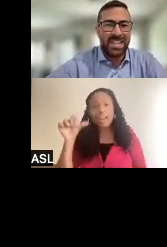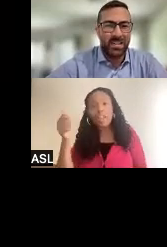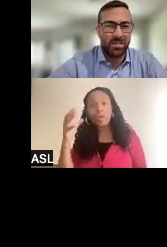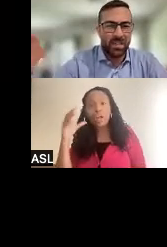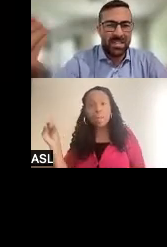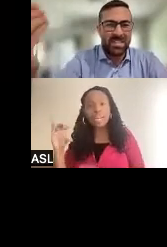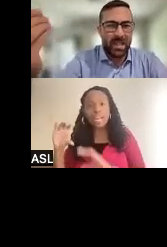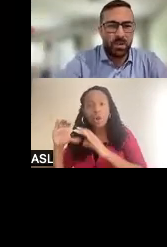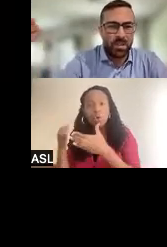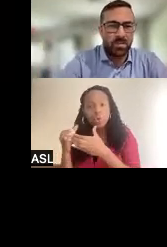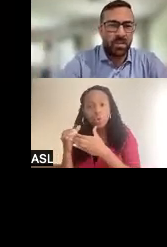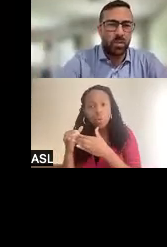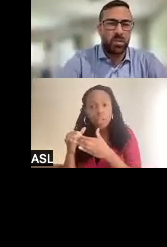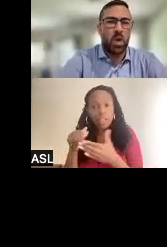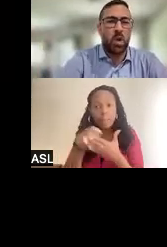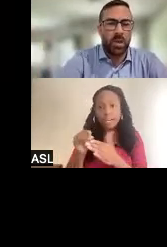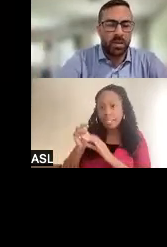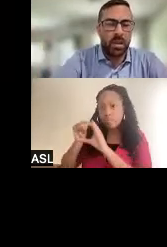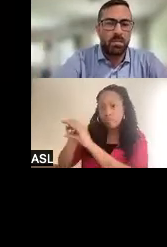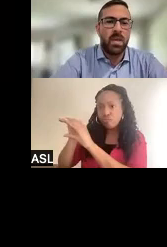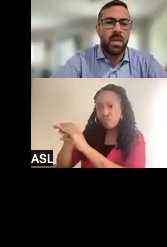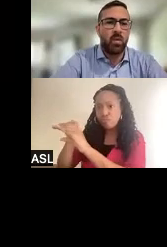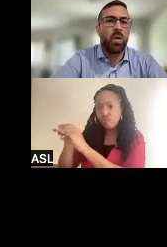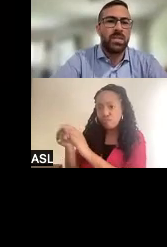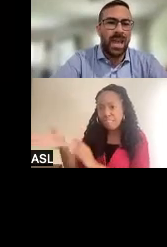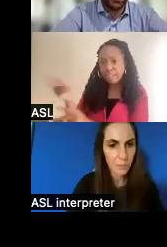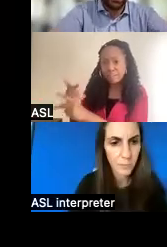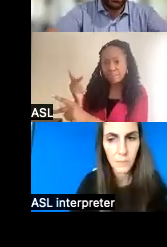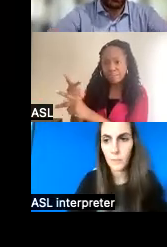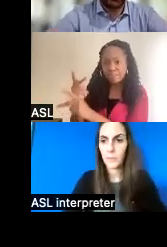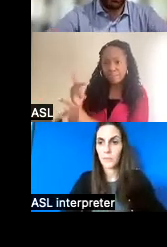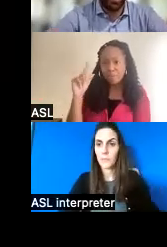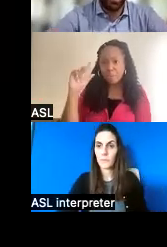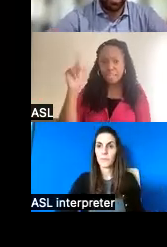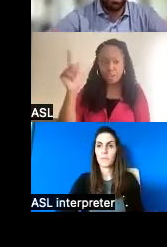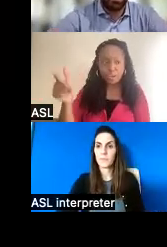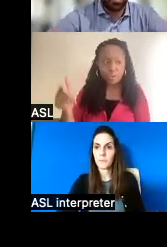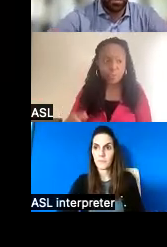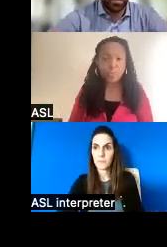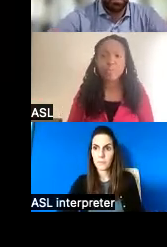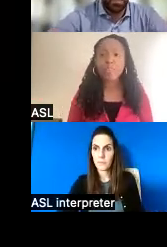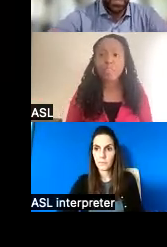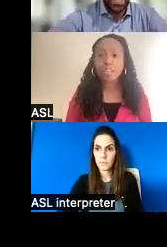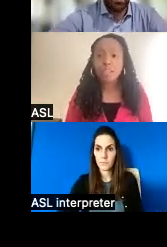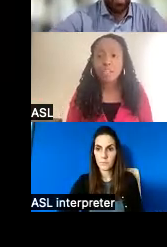indivi the disabled individual's own income it was the assets of a third party okay and while